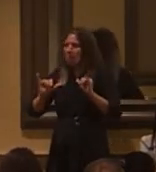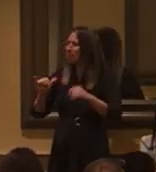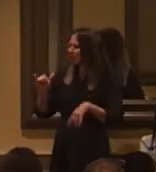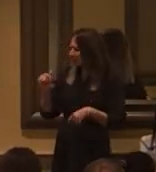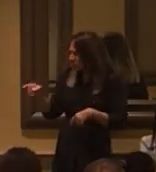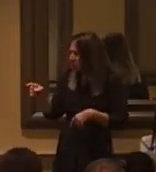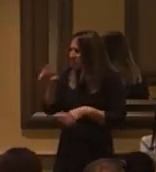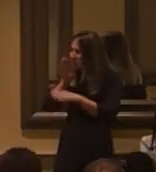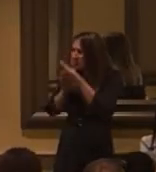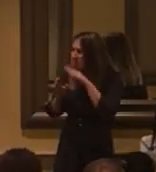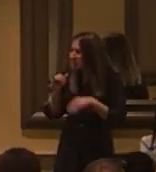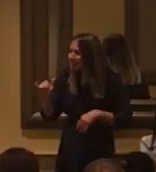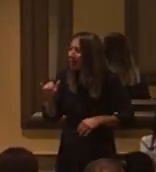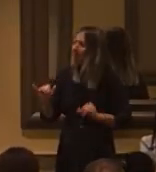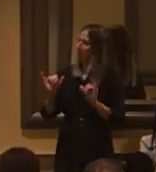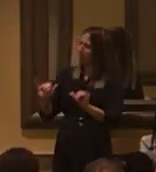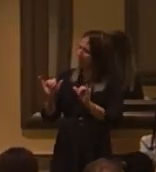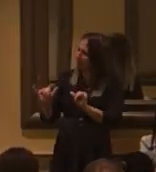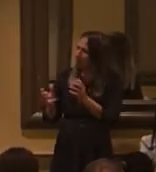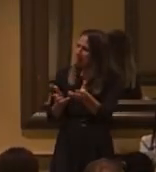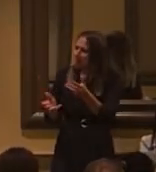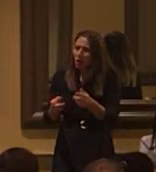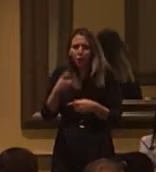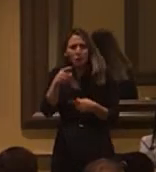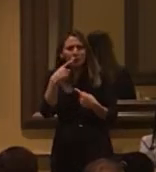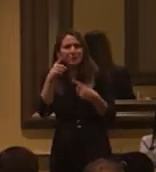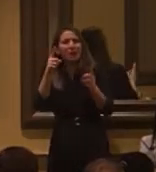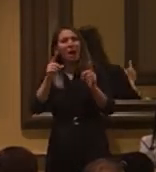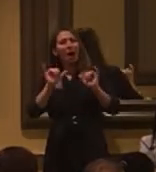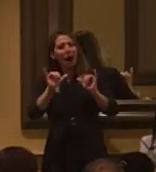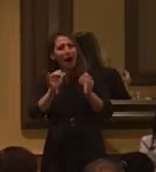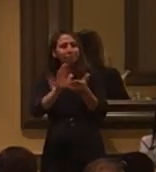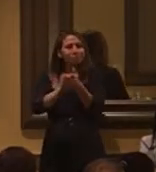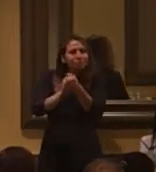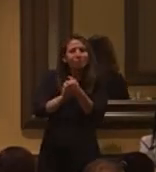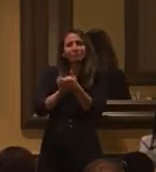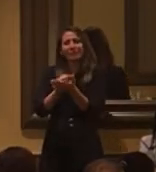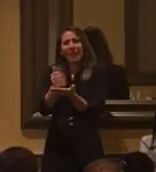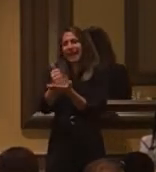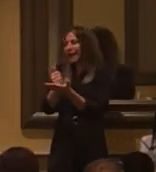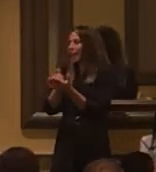with each other and talk about those things and connecting them to the resources that are available.